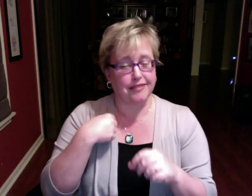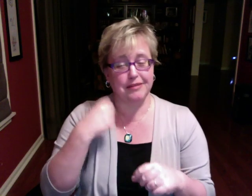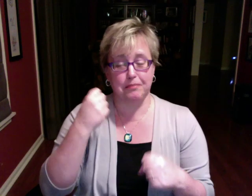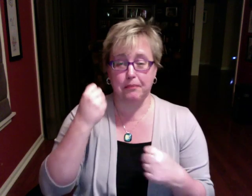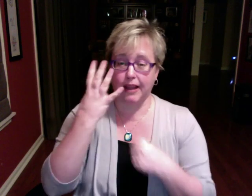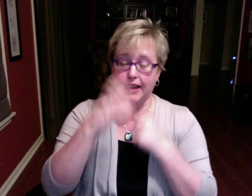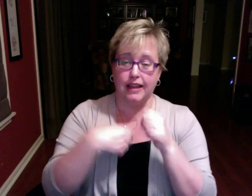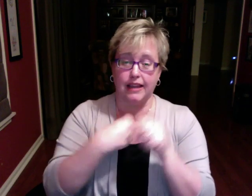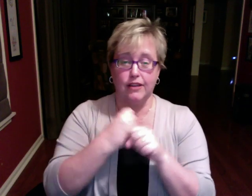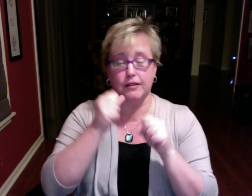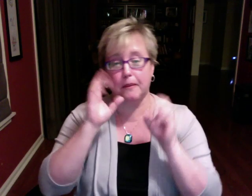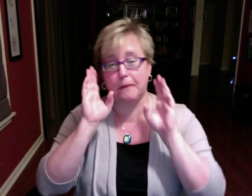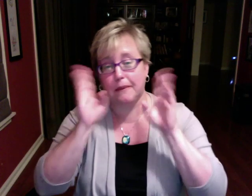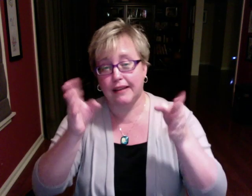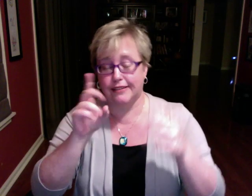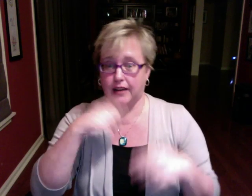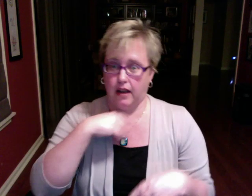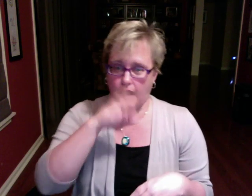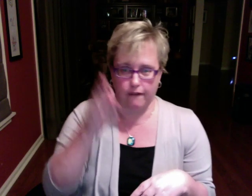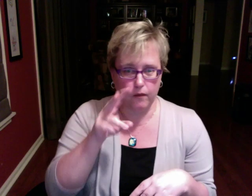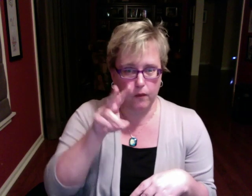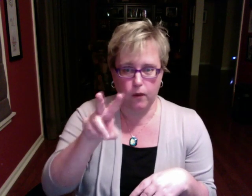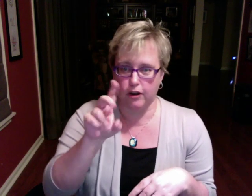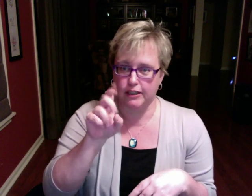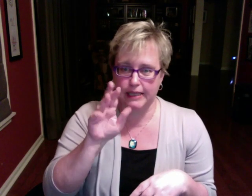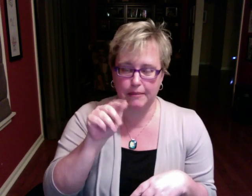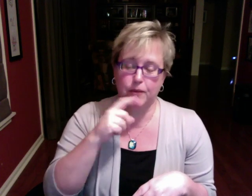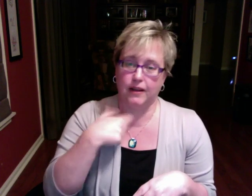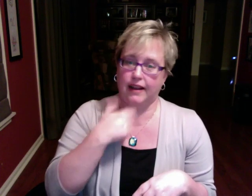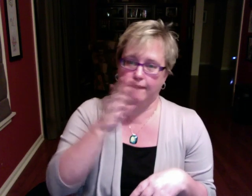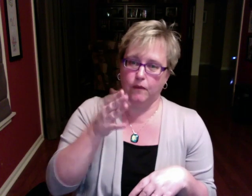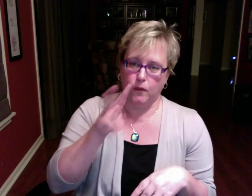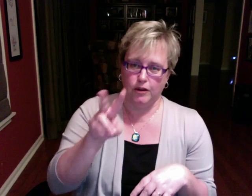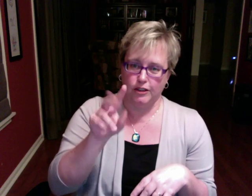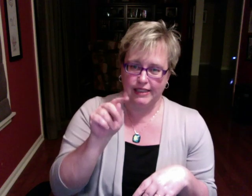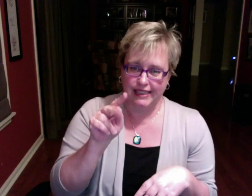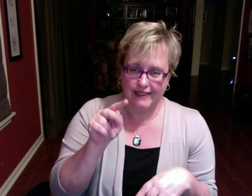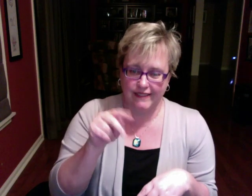For many years - I didn't pay attention to things like that. I don’t watch debates. Really I don’t watch TV.